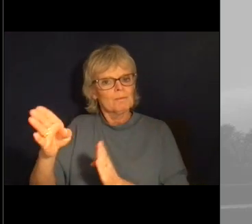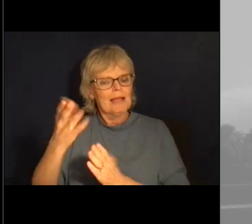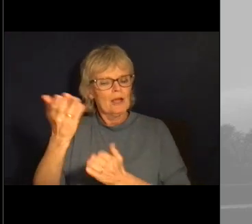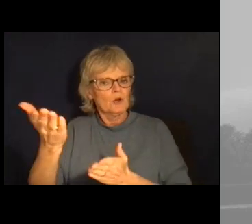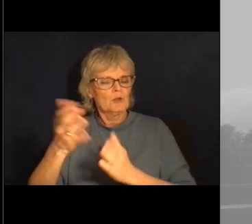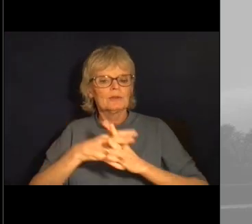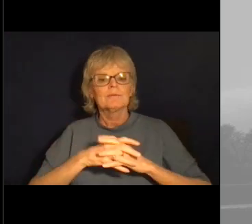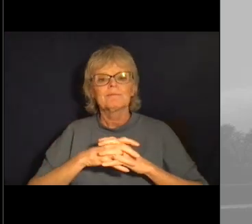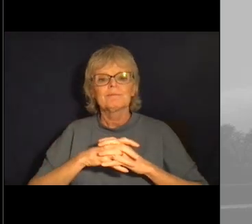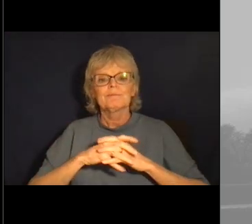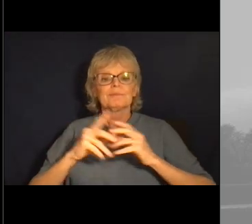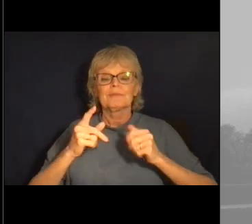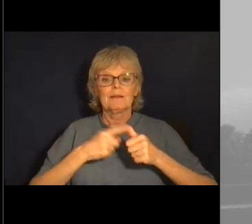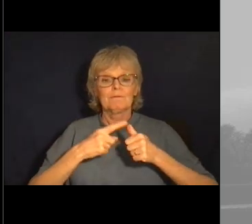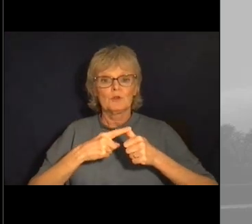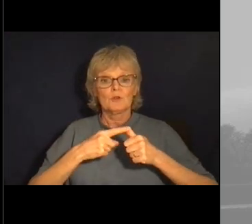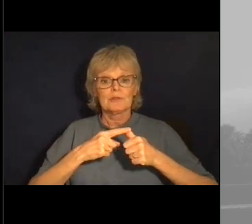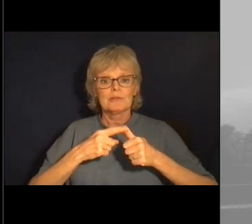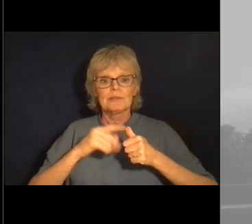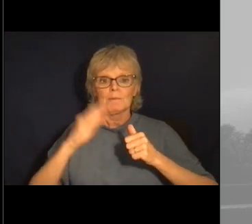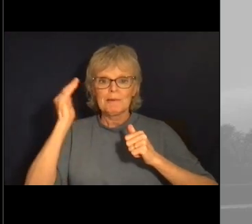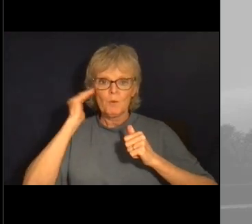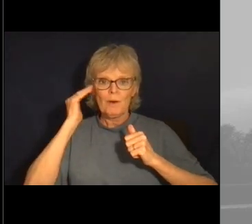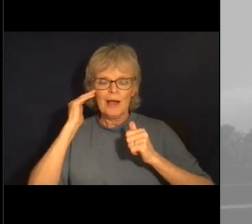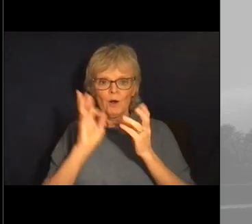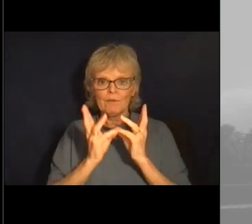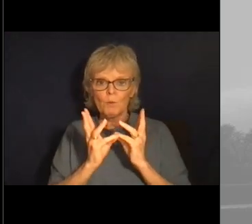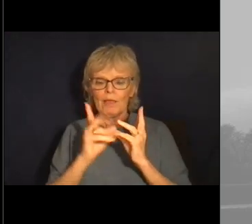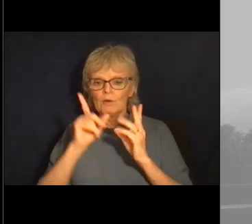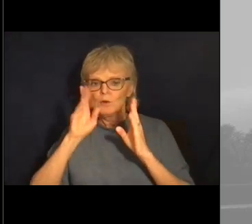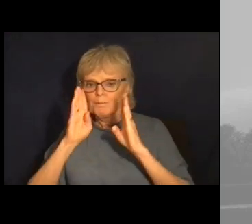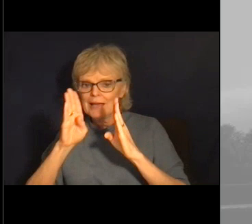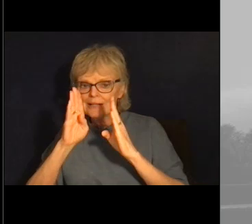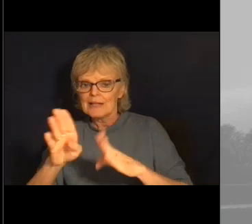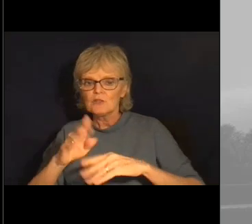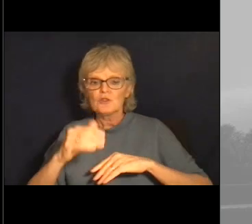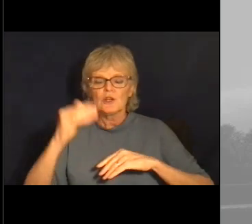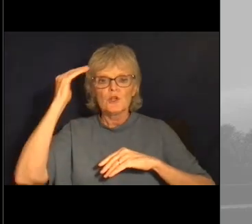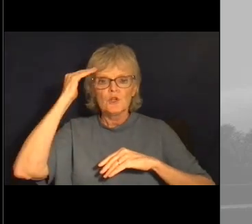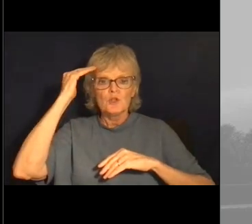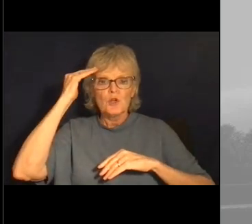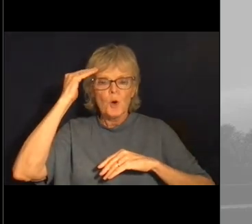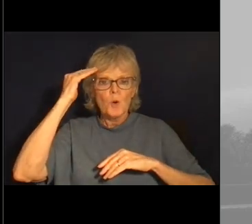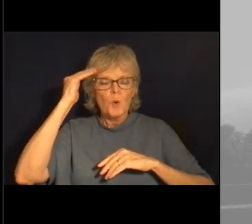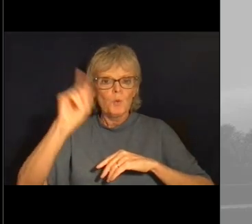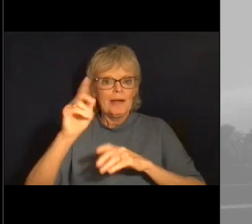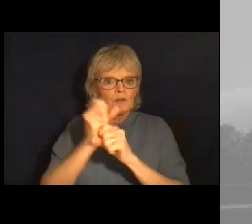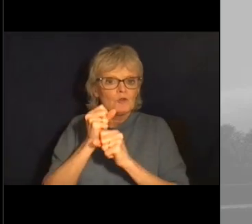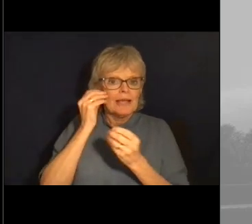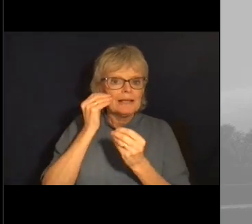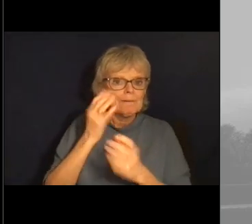And the first thing you can do is be weather aware, pay attention to the weather. You know, know where to get resources or information from trusted resources,